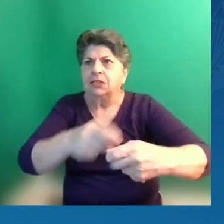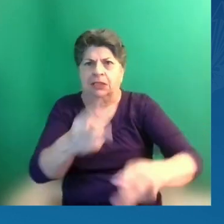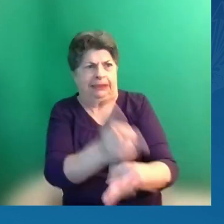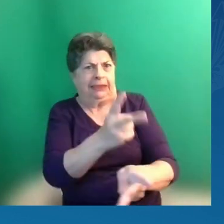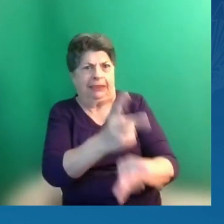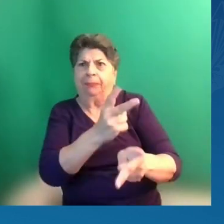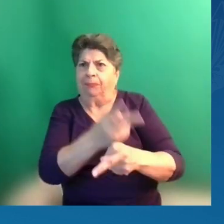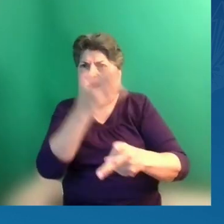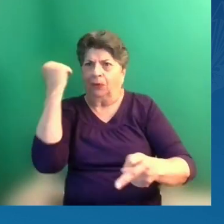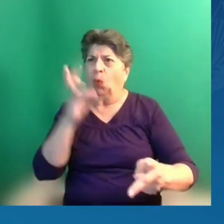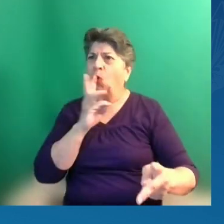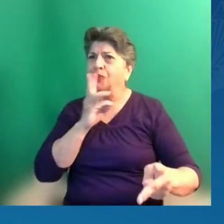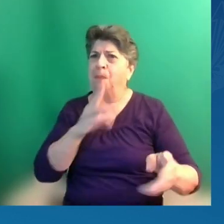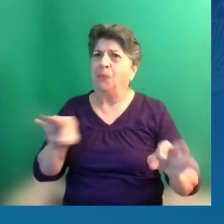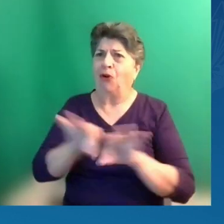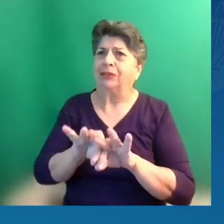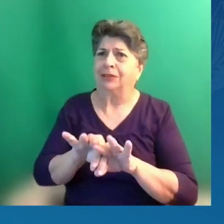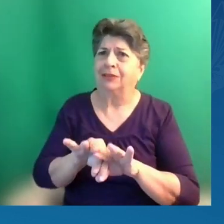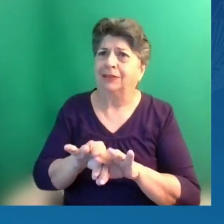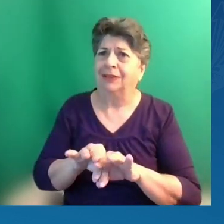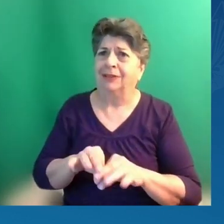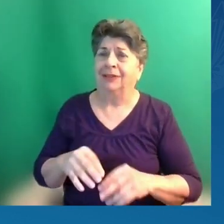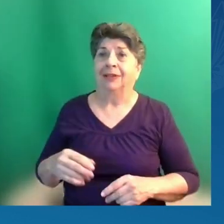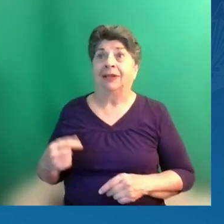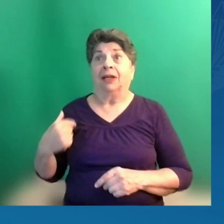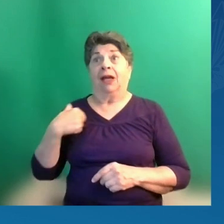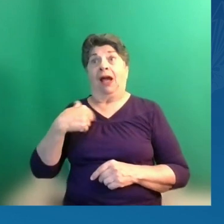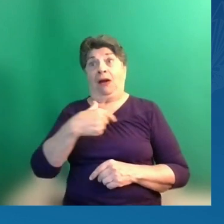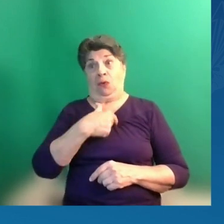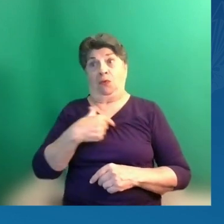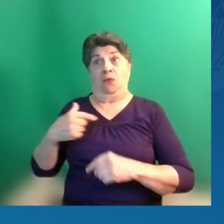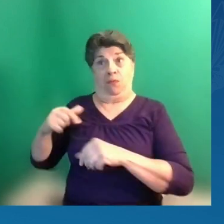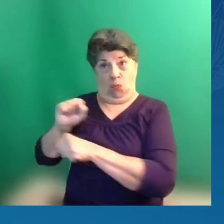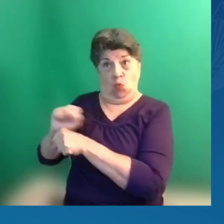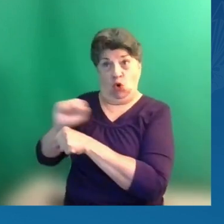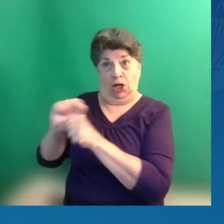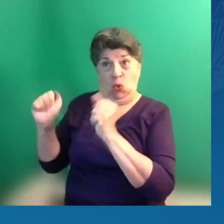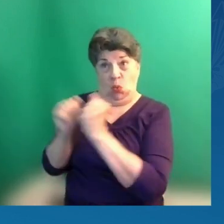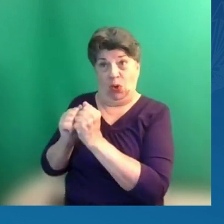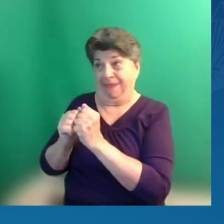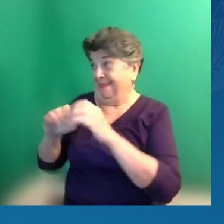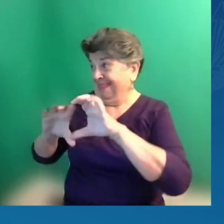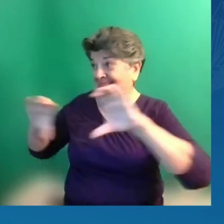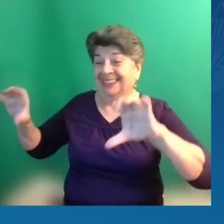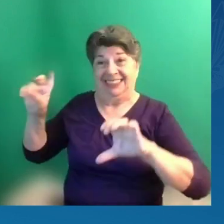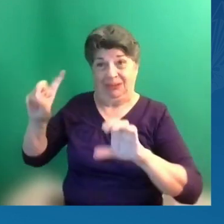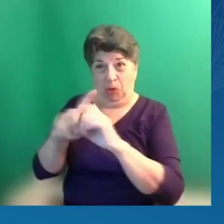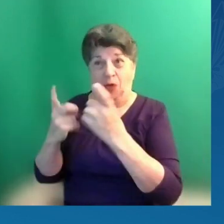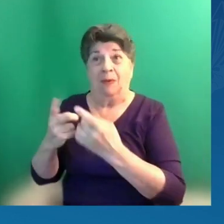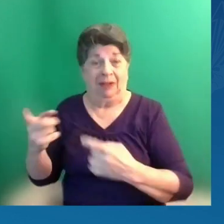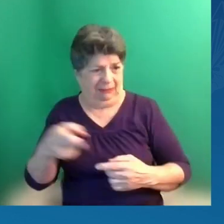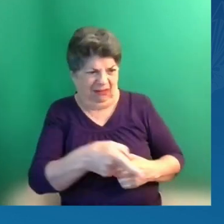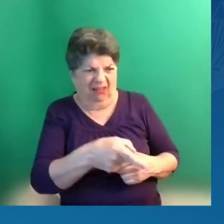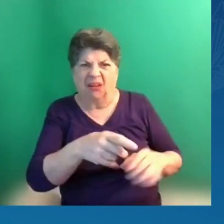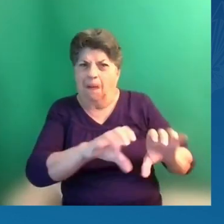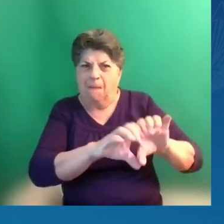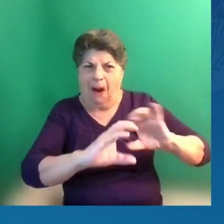of lead pipes. Lead is a poison. For adults, drinking water contaminated with lead --